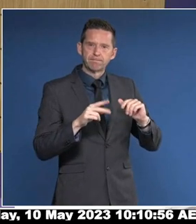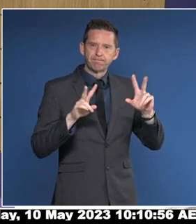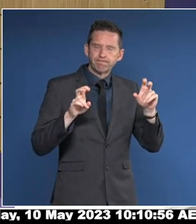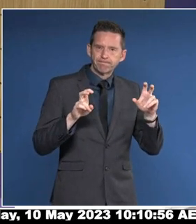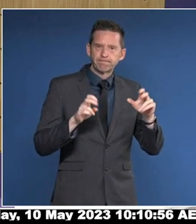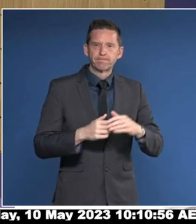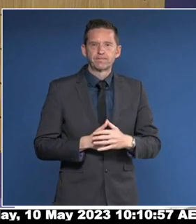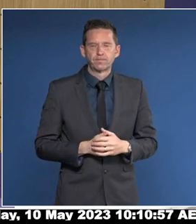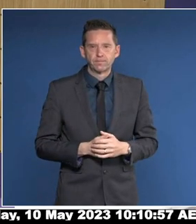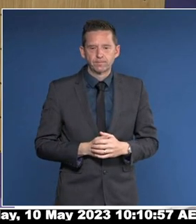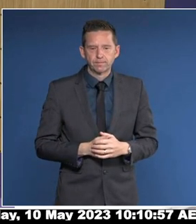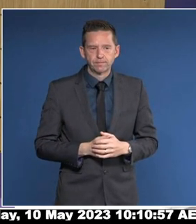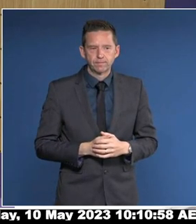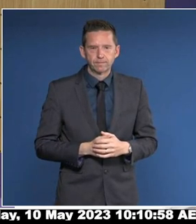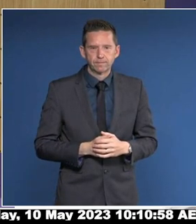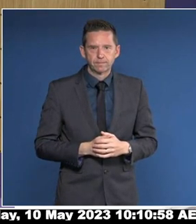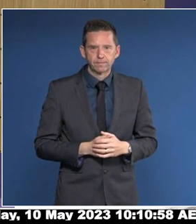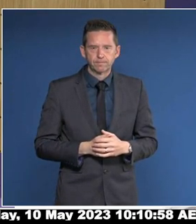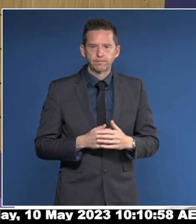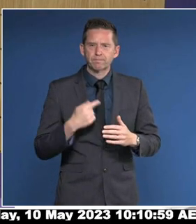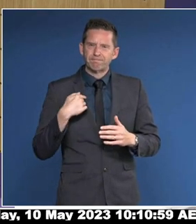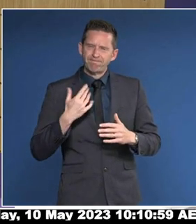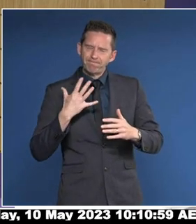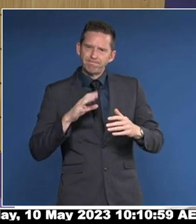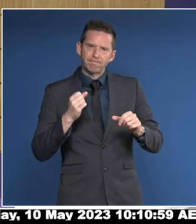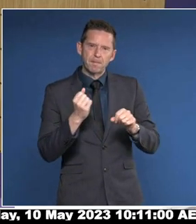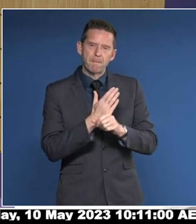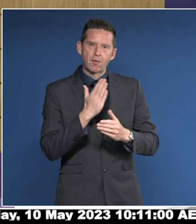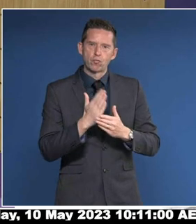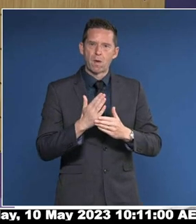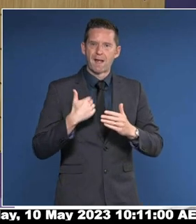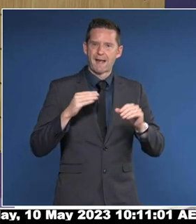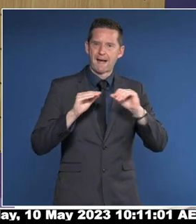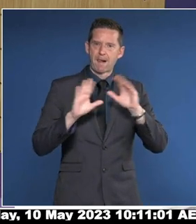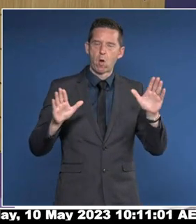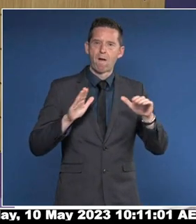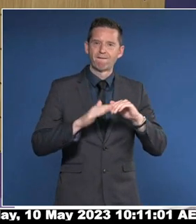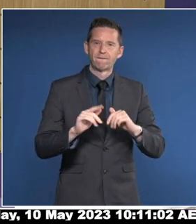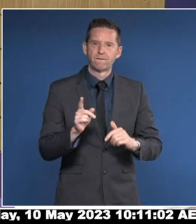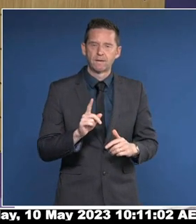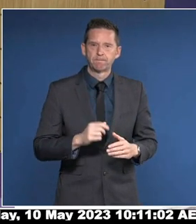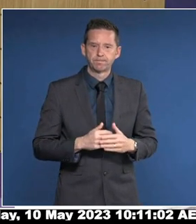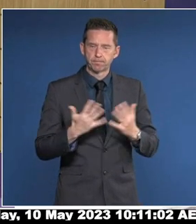I just wanted just to make sure, be clarified, was there anyone in those meetings